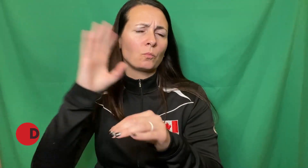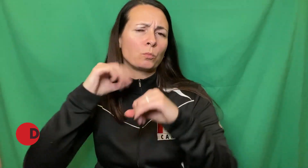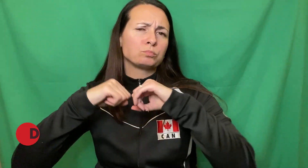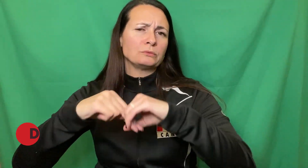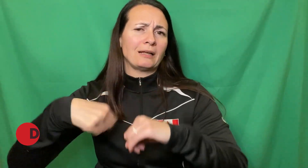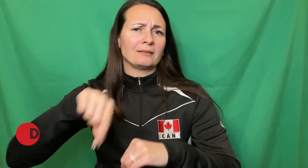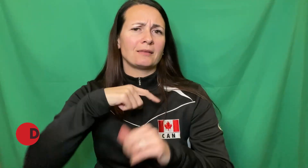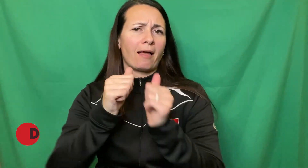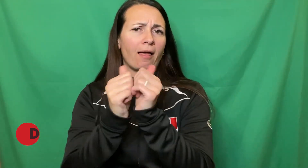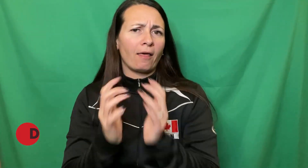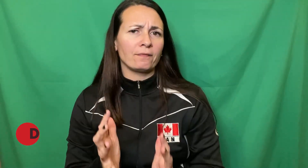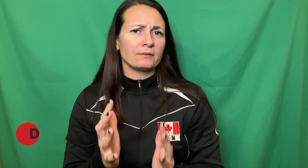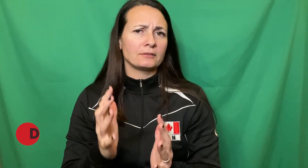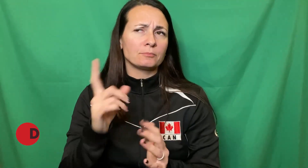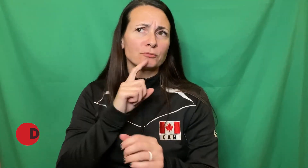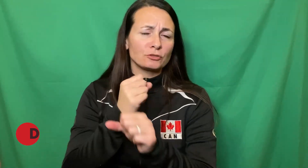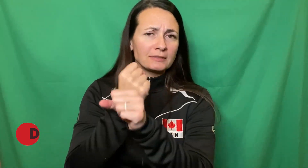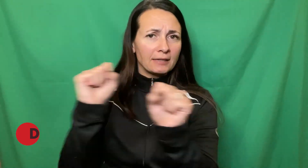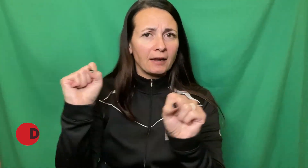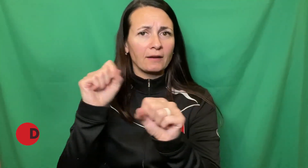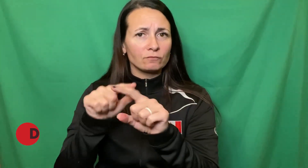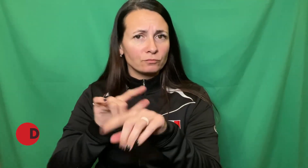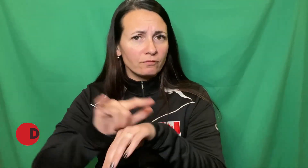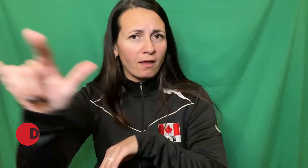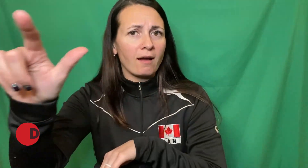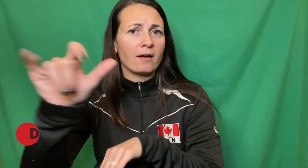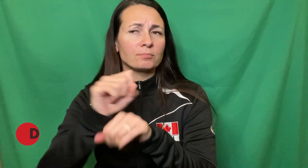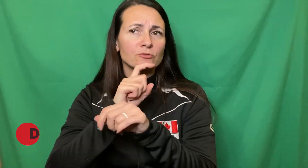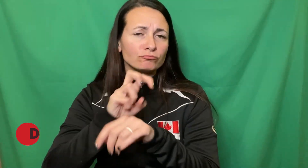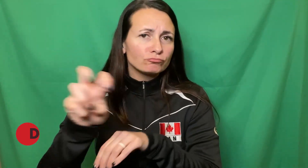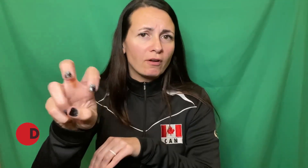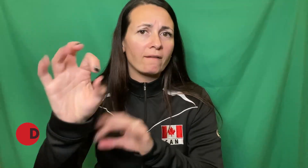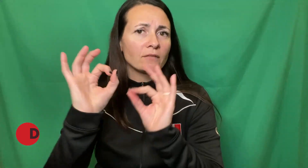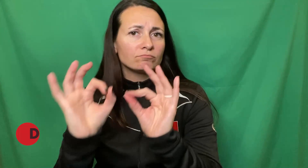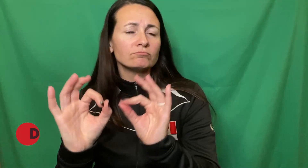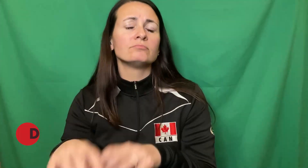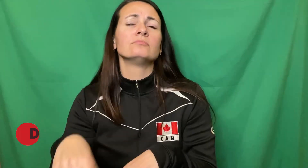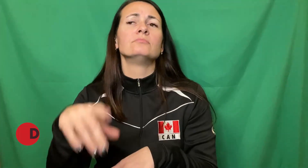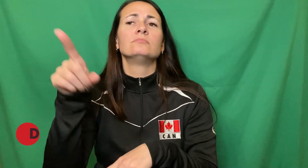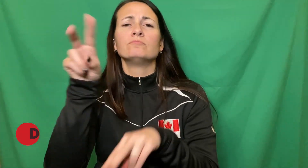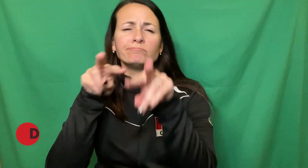They will protect us athletes, making sure it’s safe to fly and it’s safe to travel.